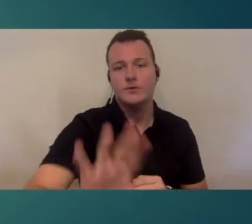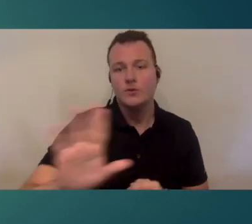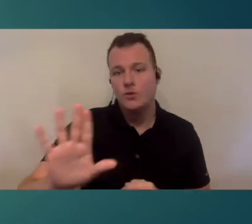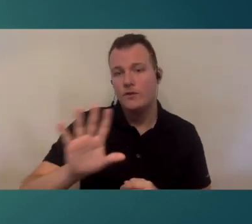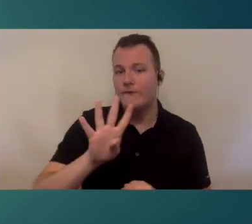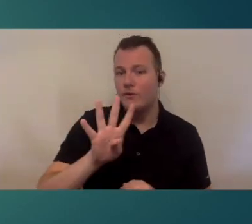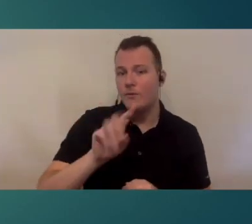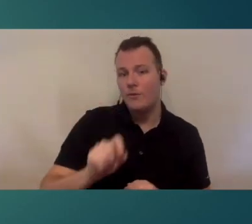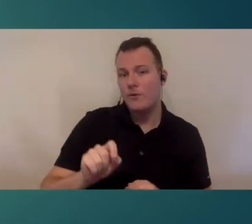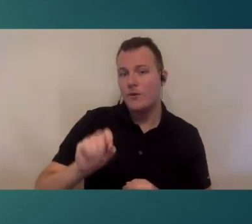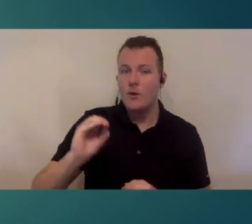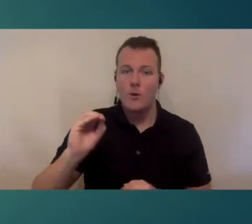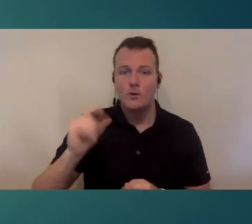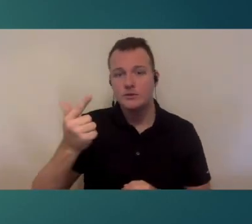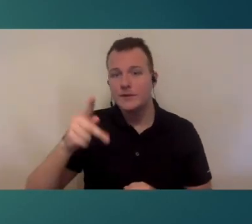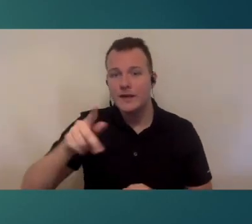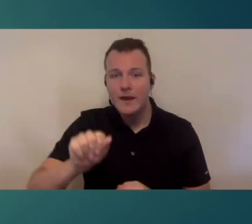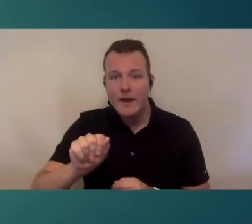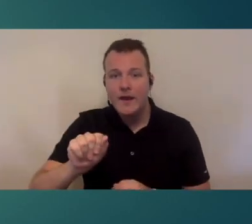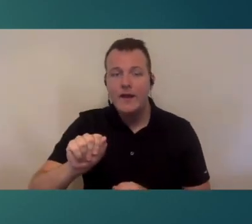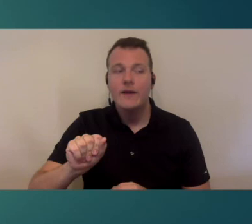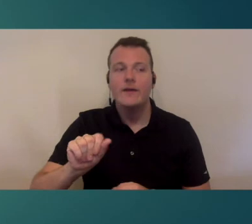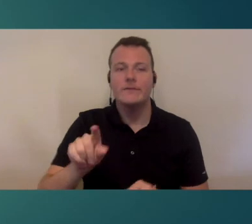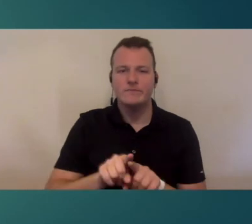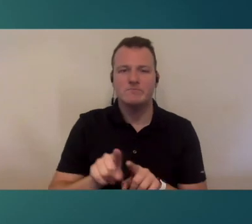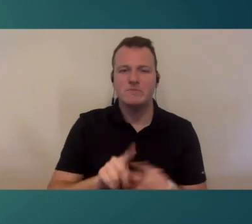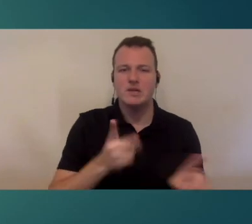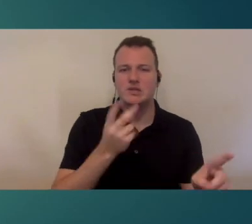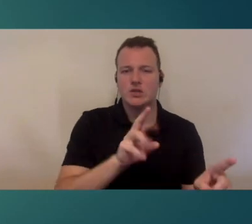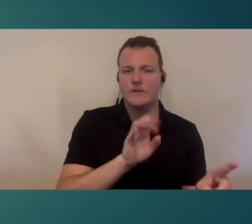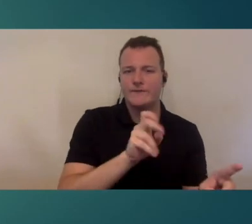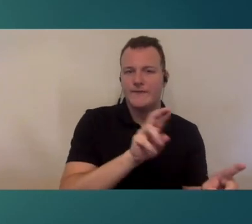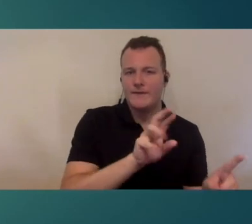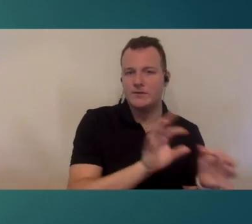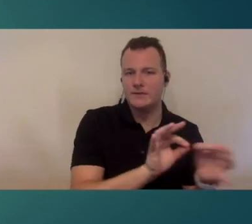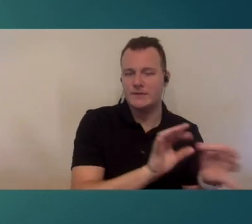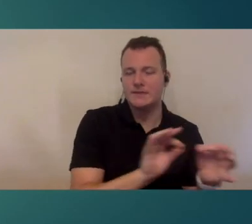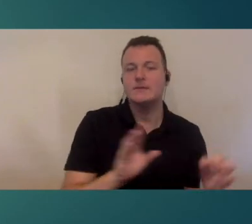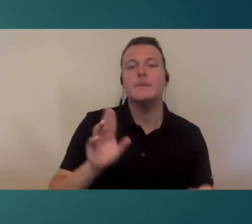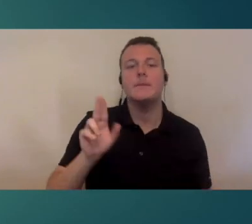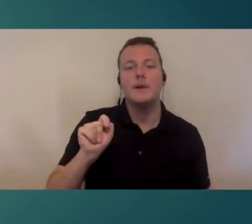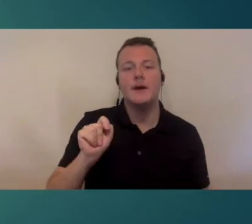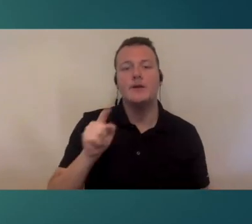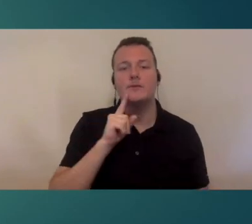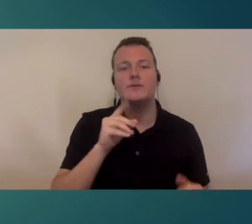GPA, like Dr. Megann Faivre said. But you might want to include that for your